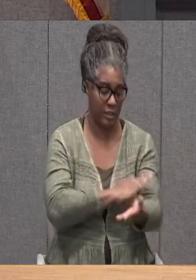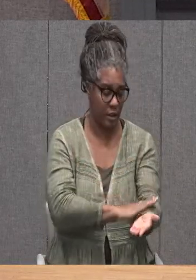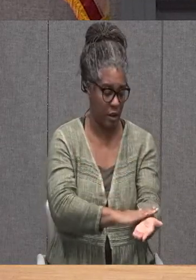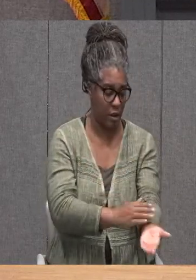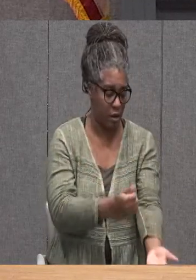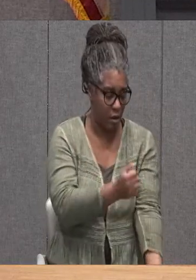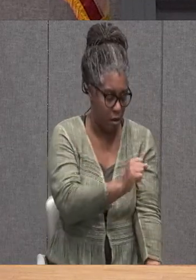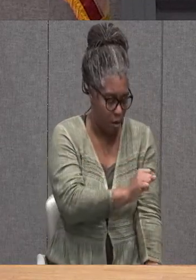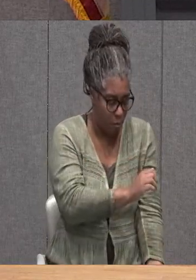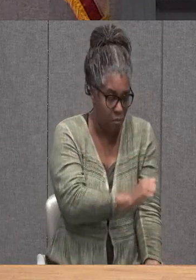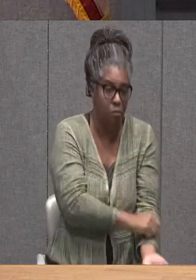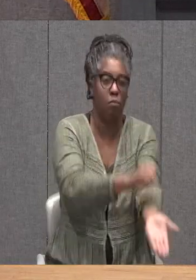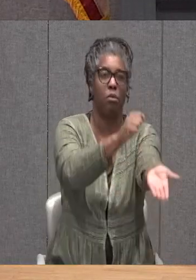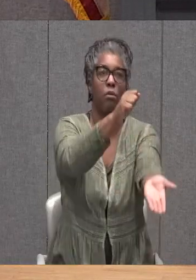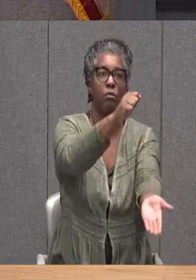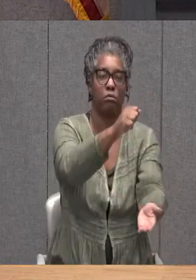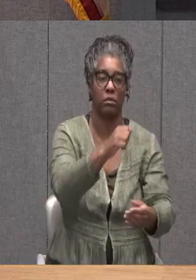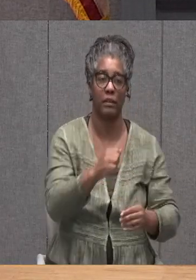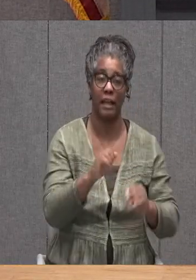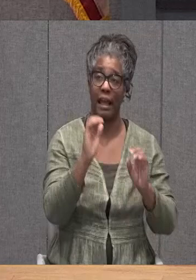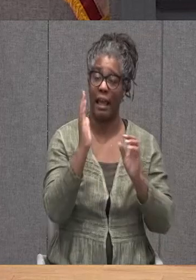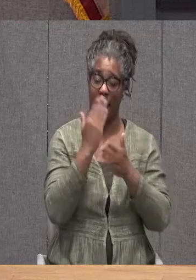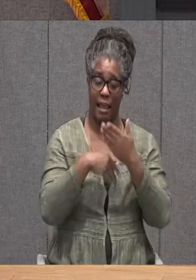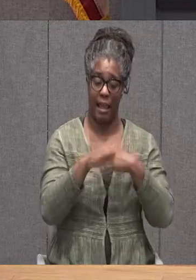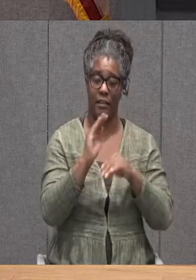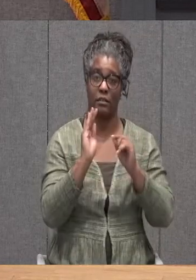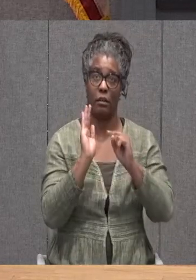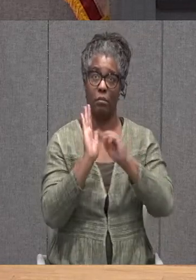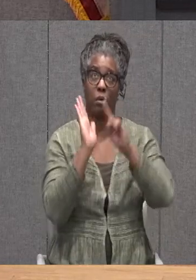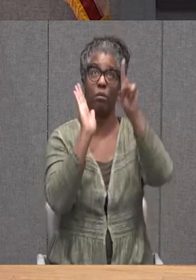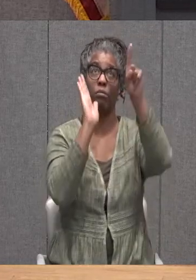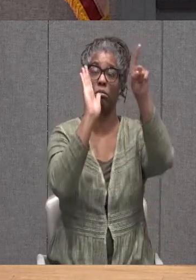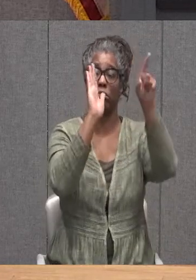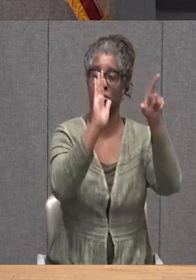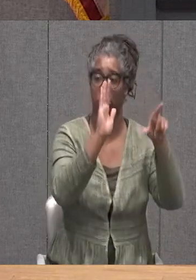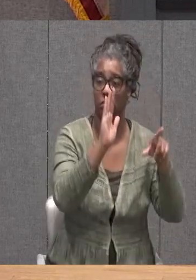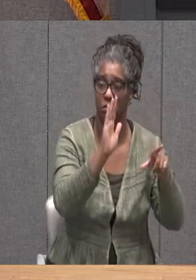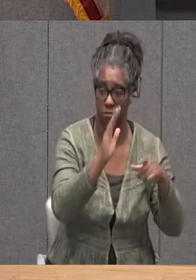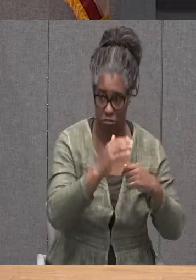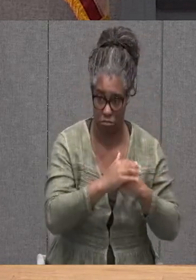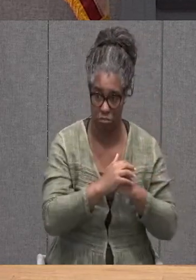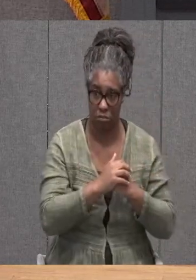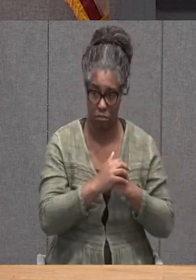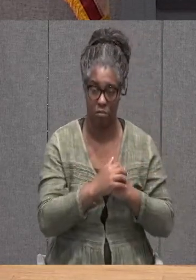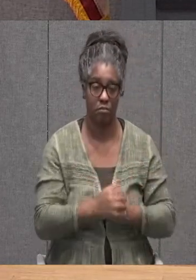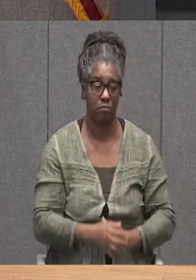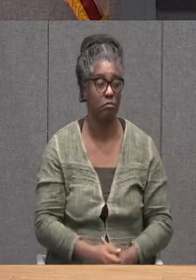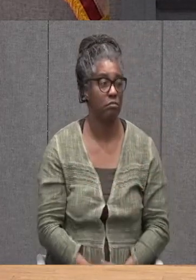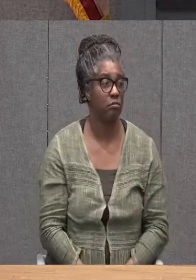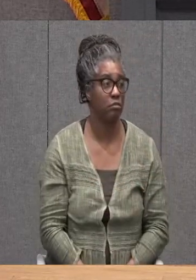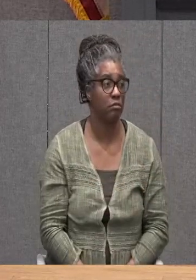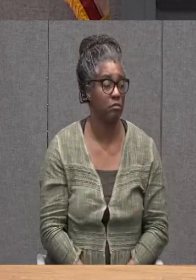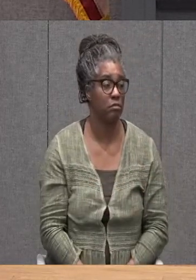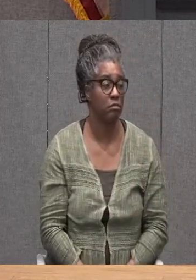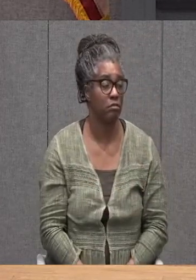what else uses those same skills? (in foreign language)